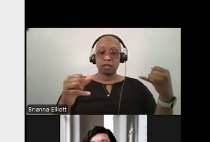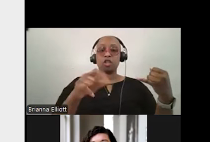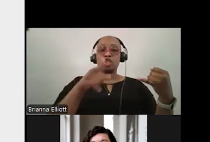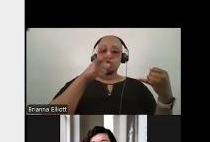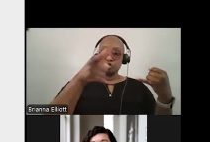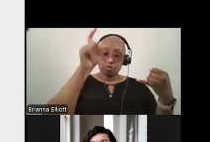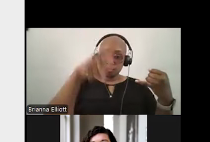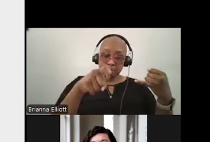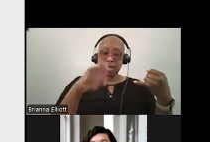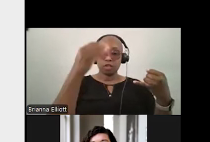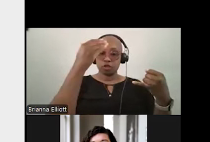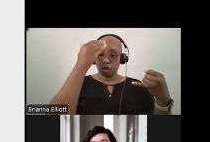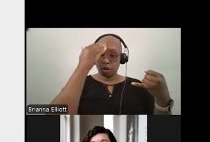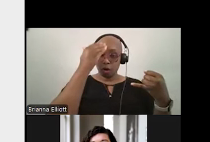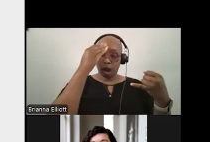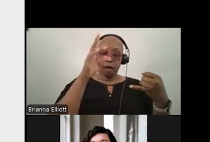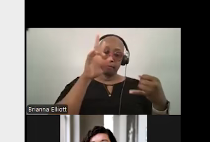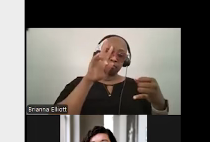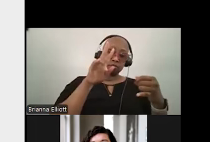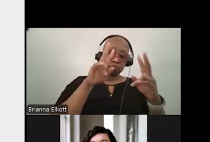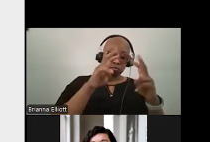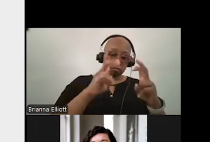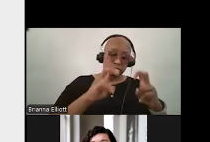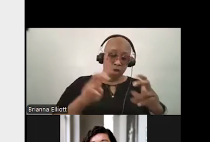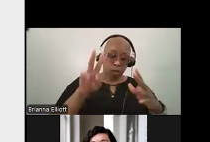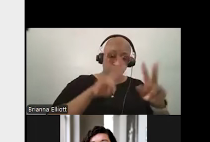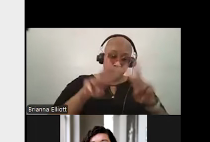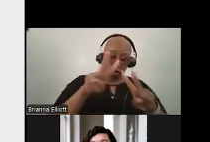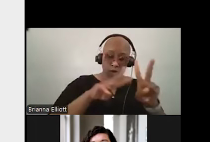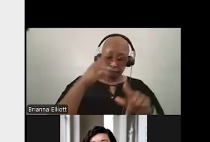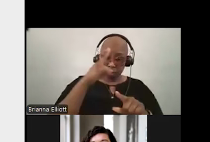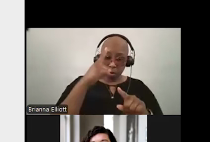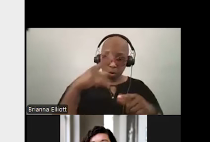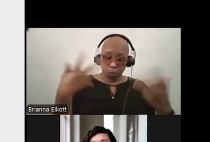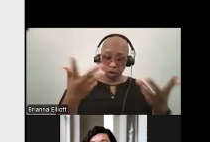what you're looking for. Let's think about some examples. A non-escriptive link would be like,